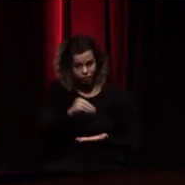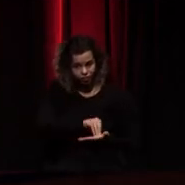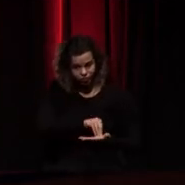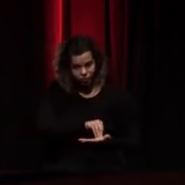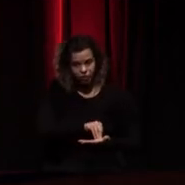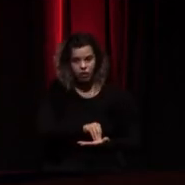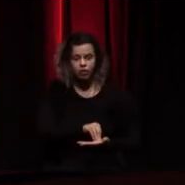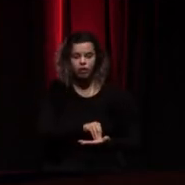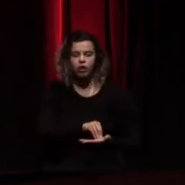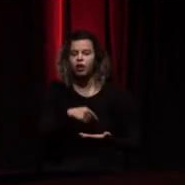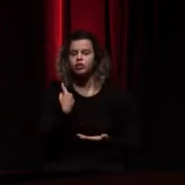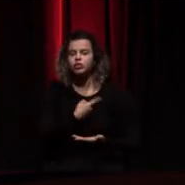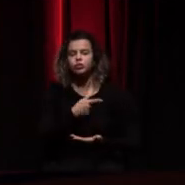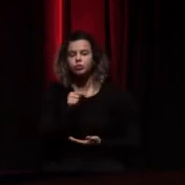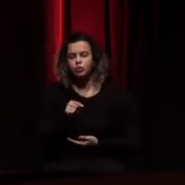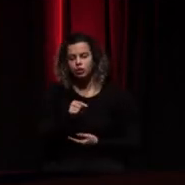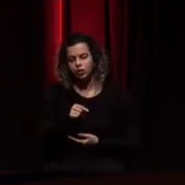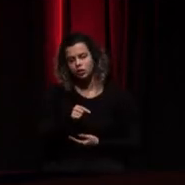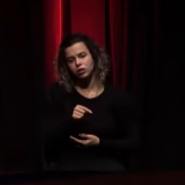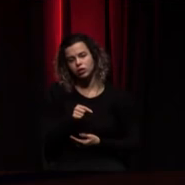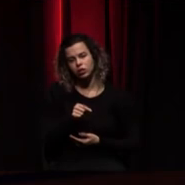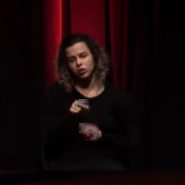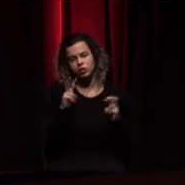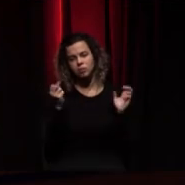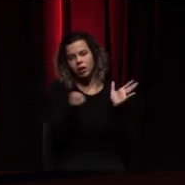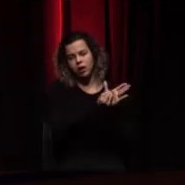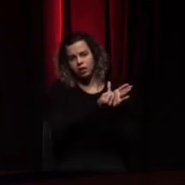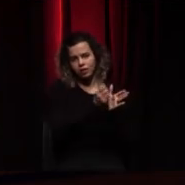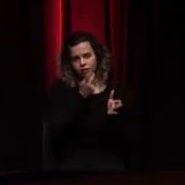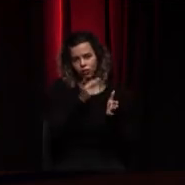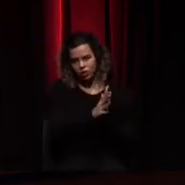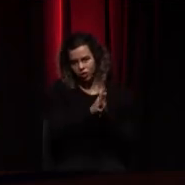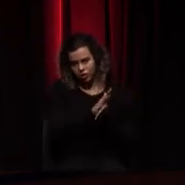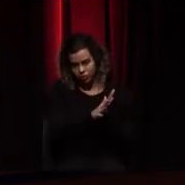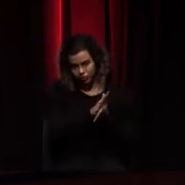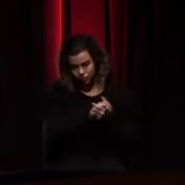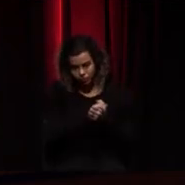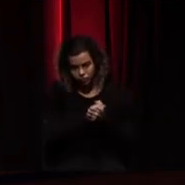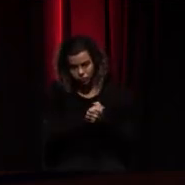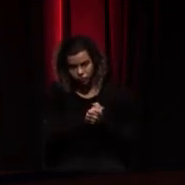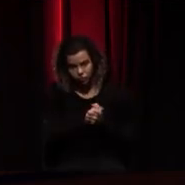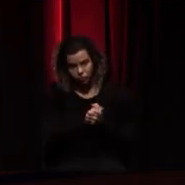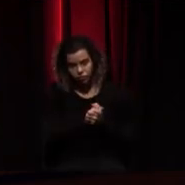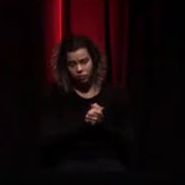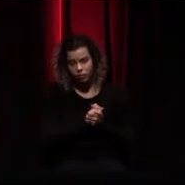and not talking about the brand. That is only about the cover.